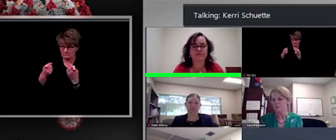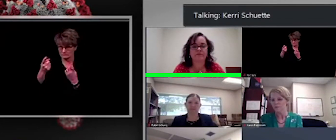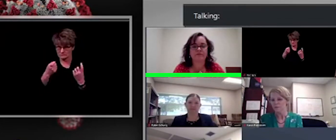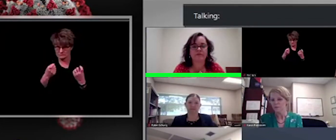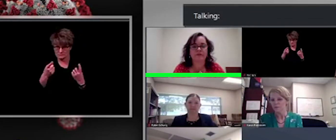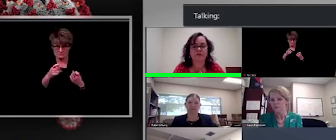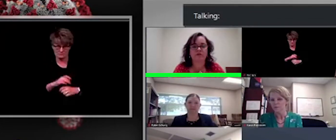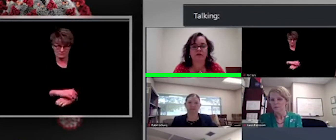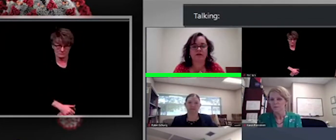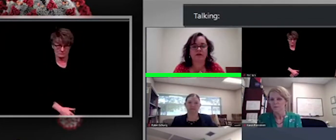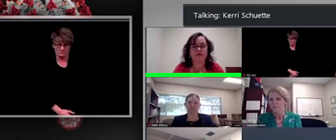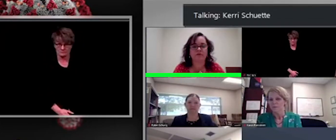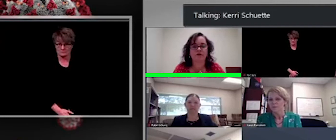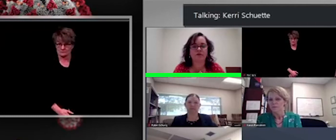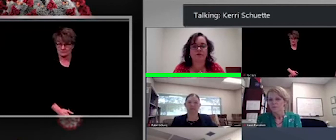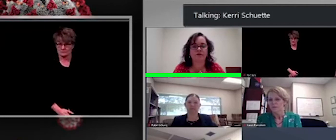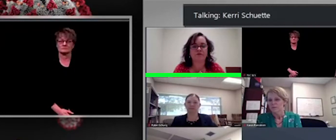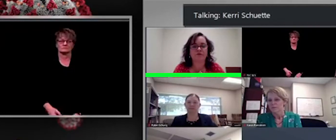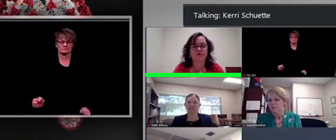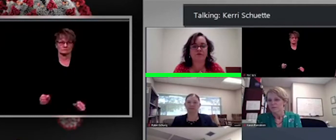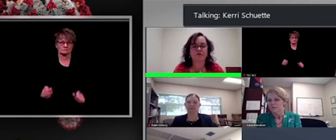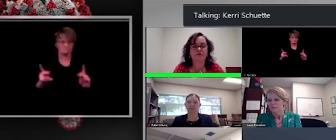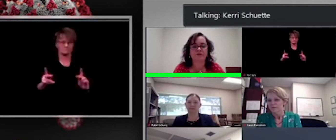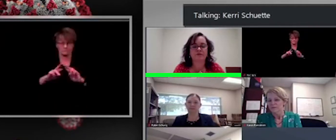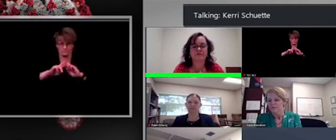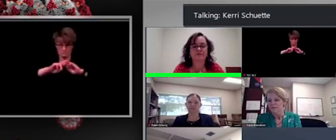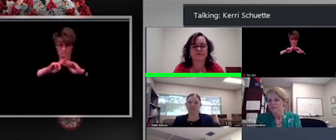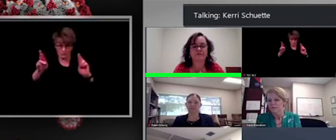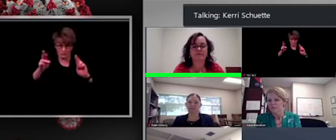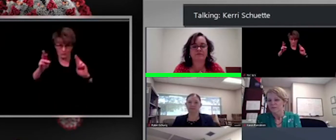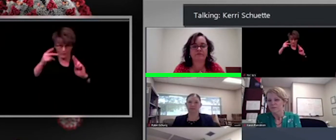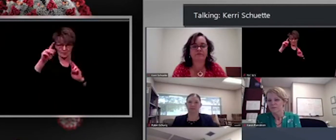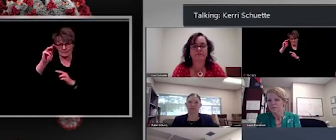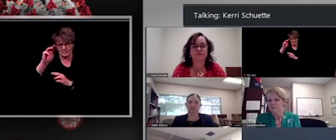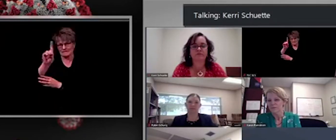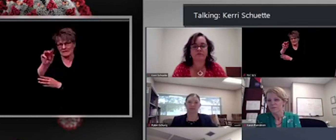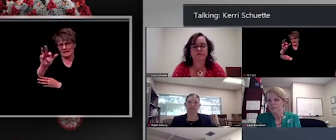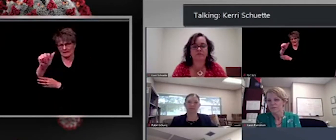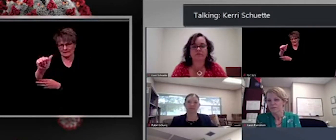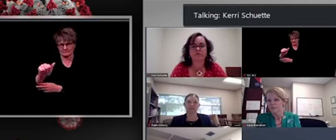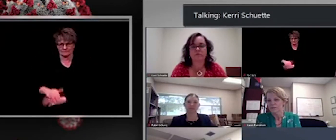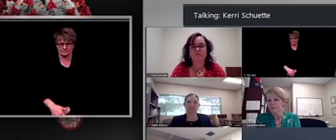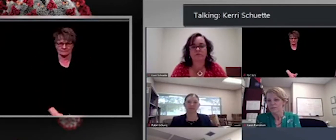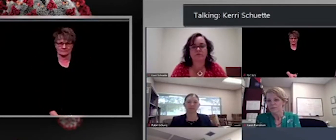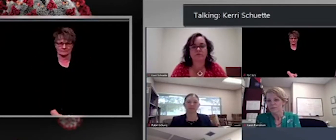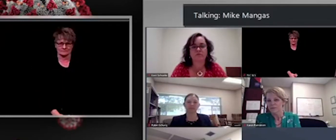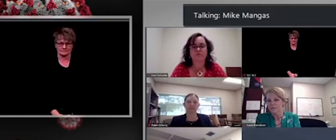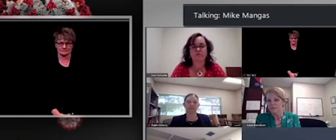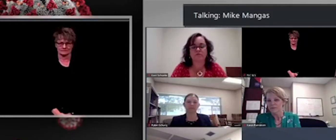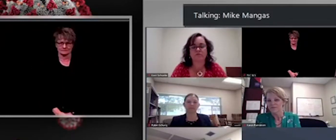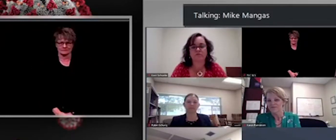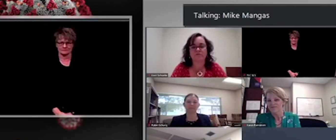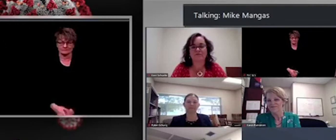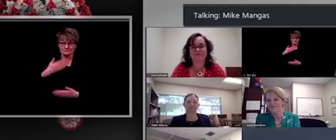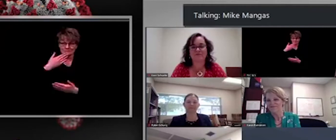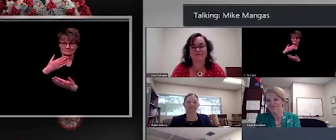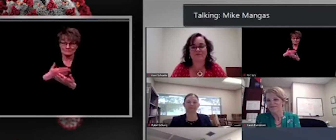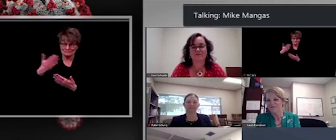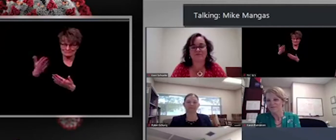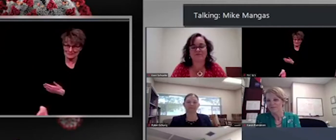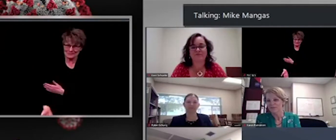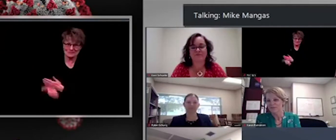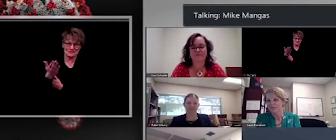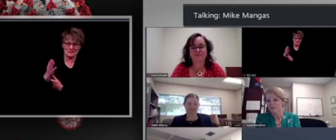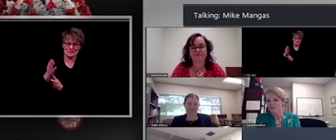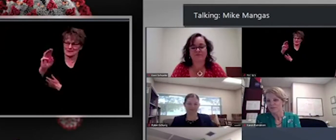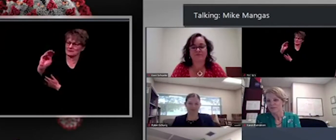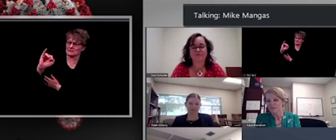I think we are ready for your questions. Well, good morning. I had a question for someone